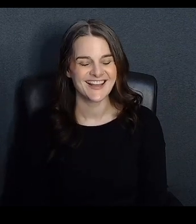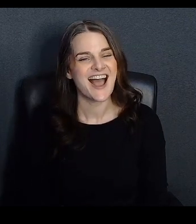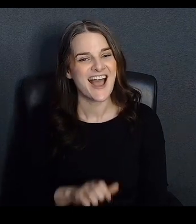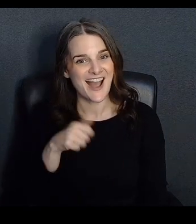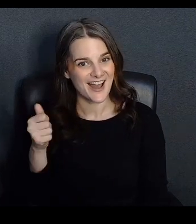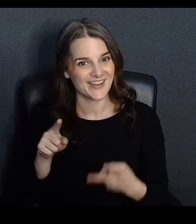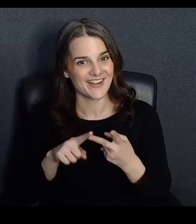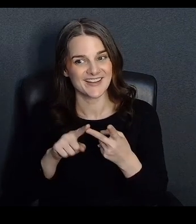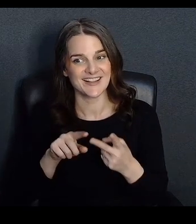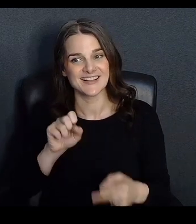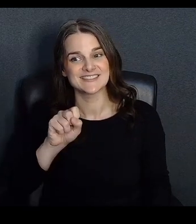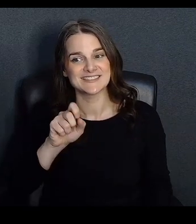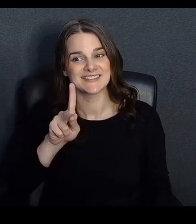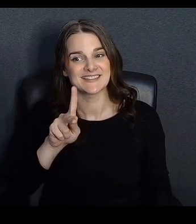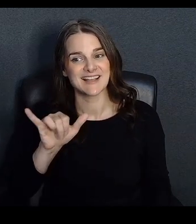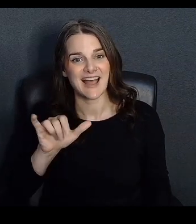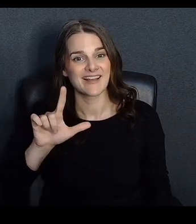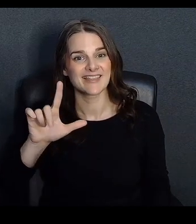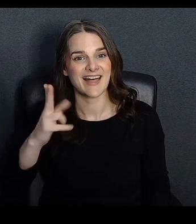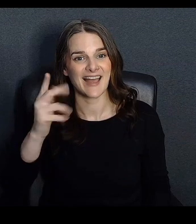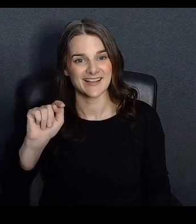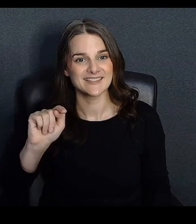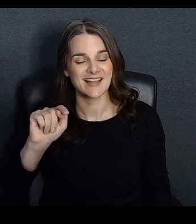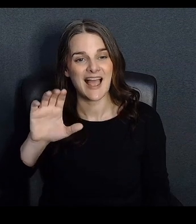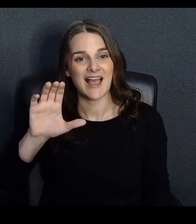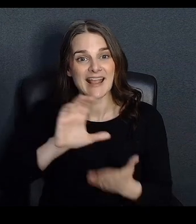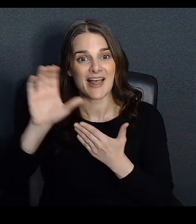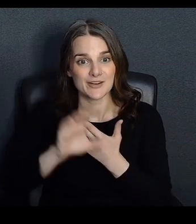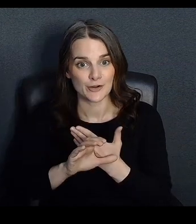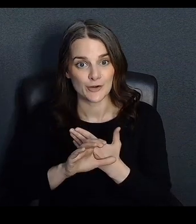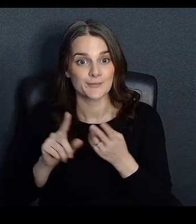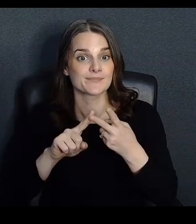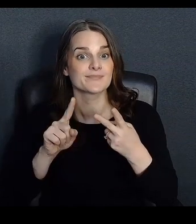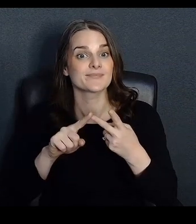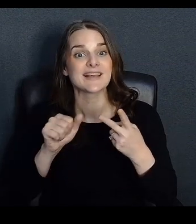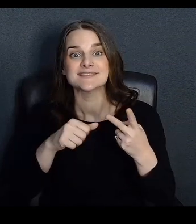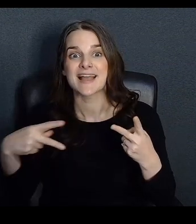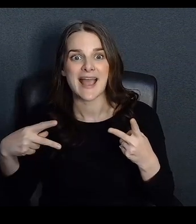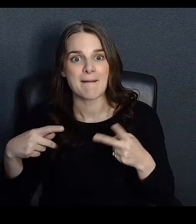is the Skylight Calendar. So this is a app-based calendar that you